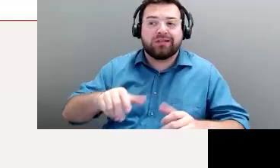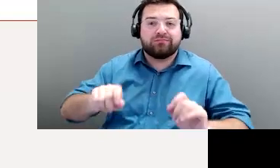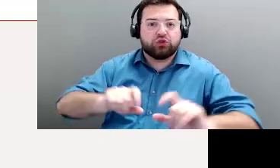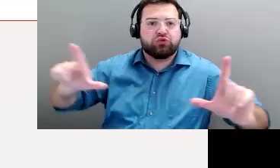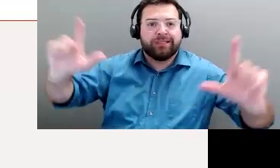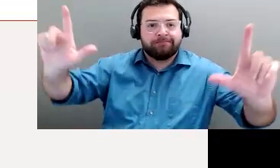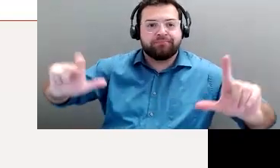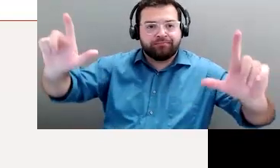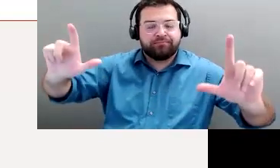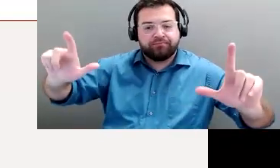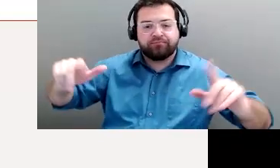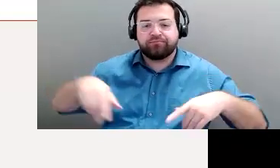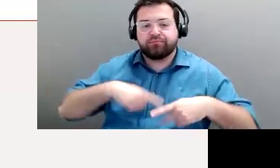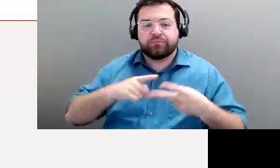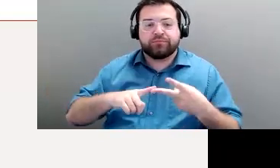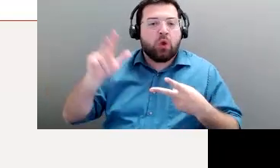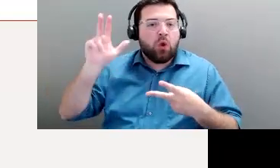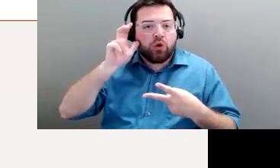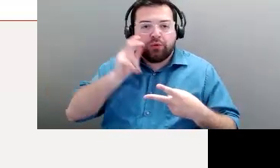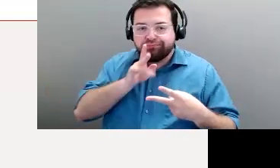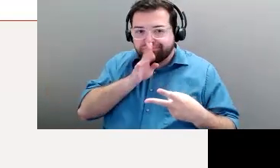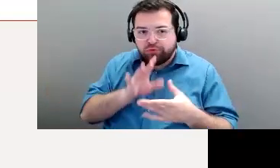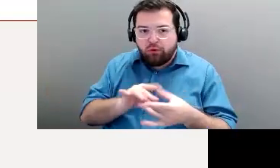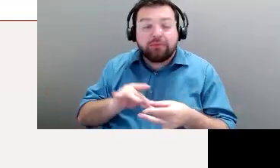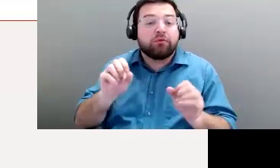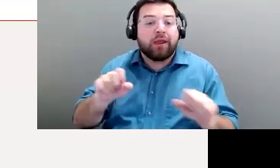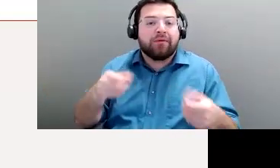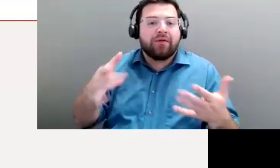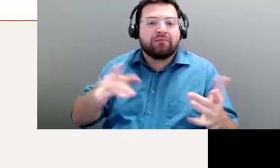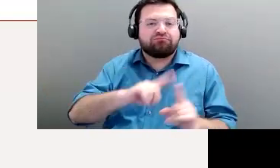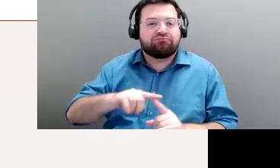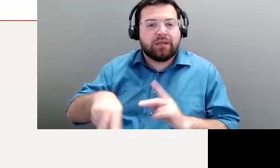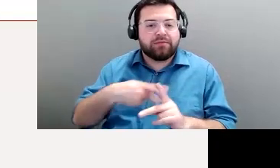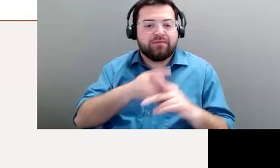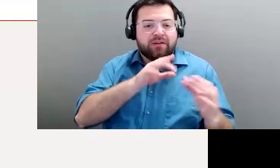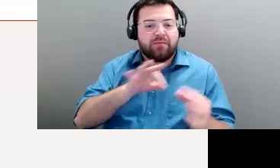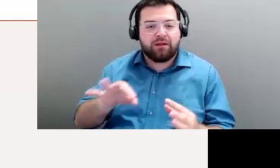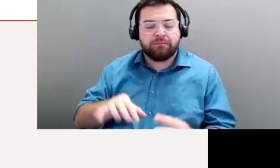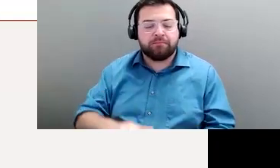you are able to provide those types of feedbacks for students as well.